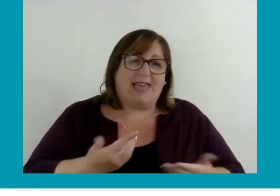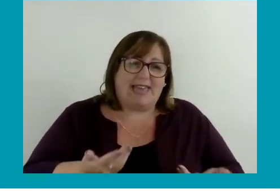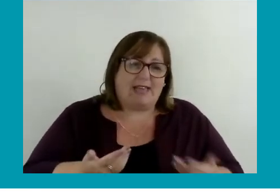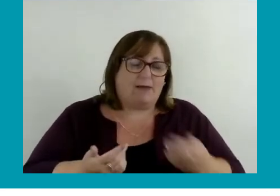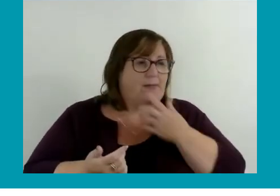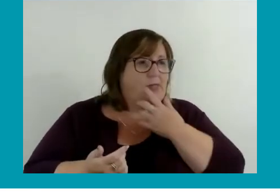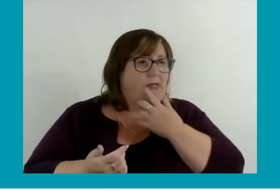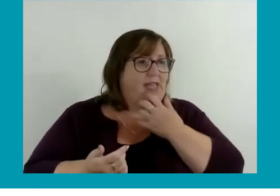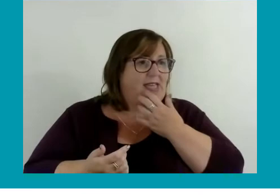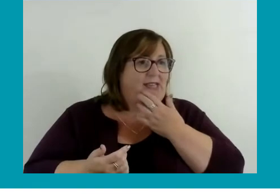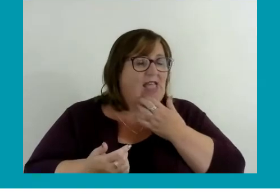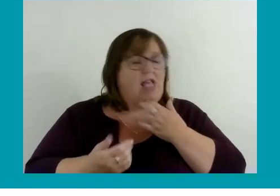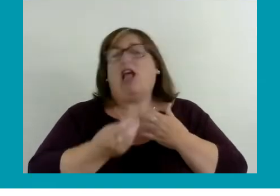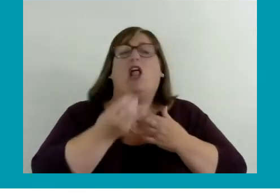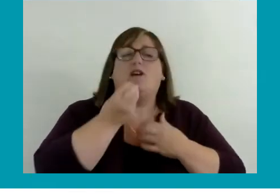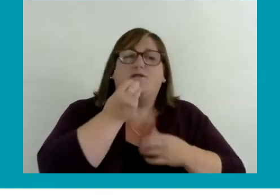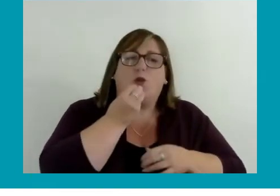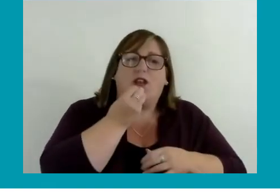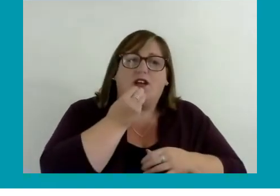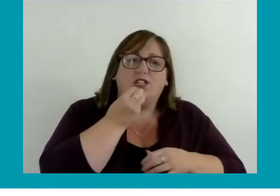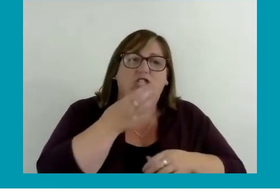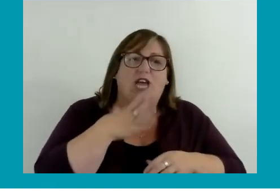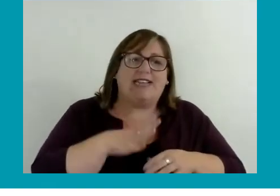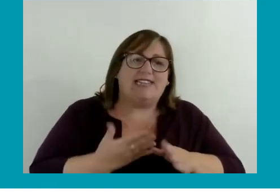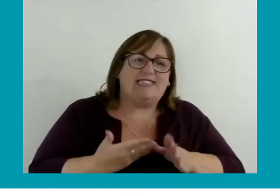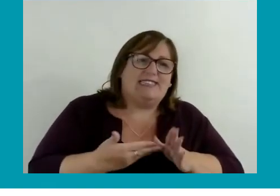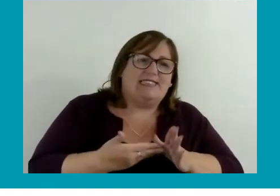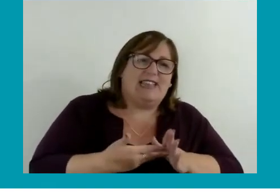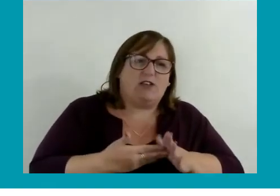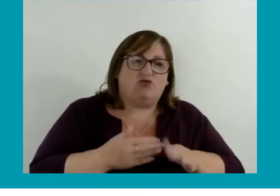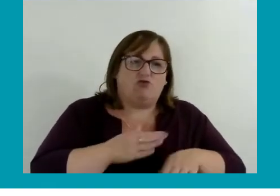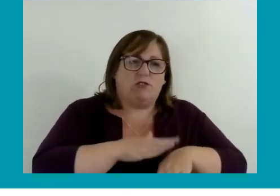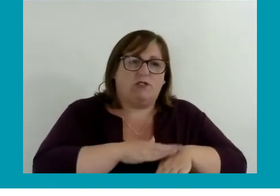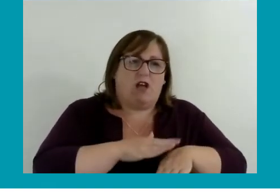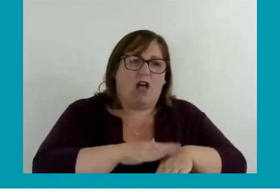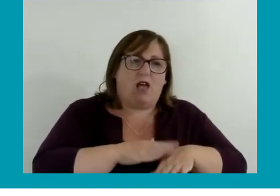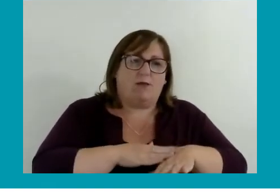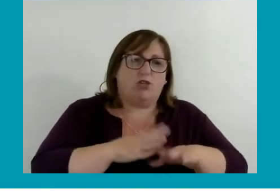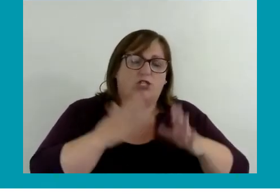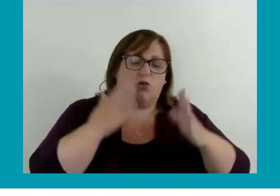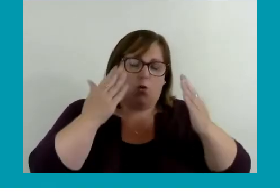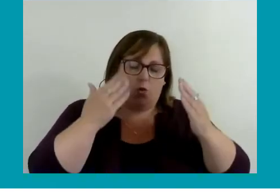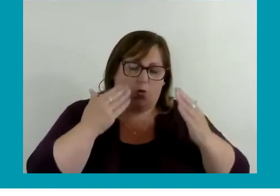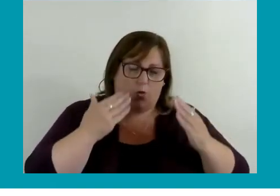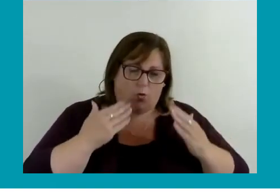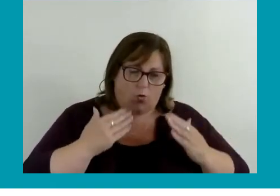i needed a little bit more time to be able to go and do decompress my head all i had to do was ask